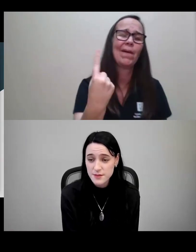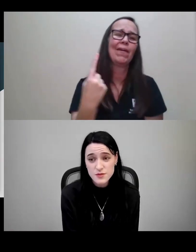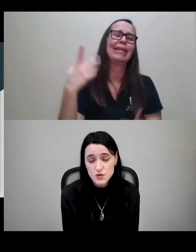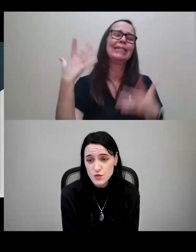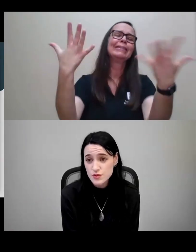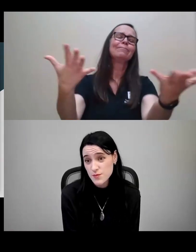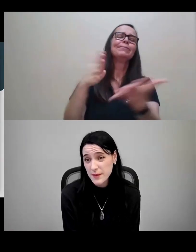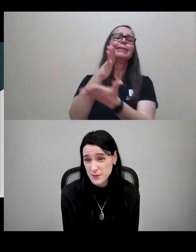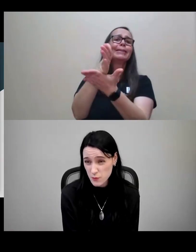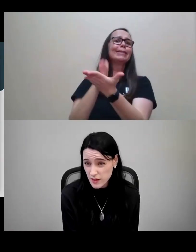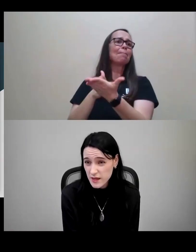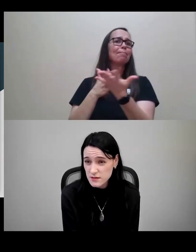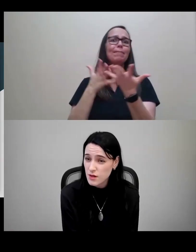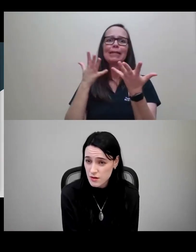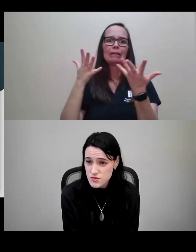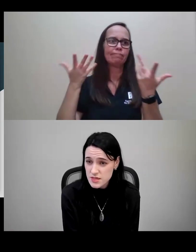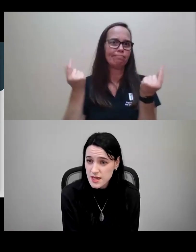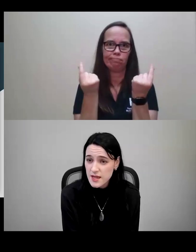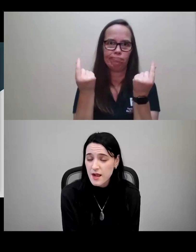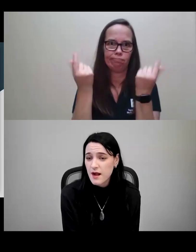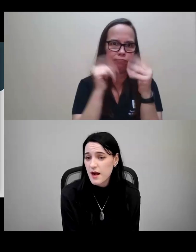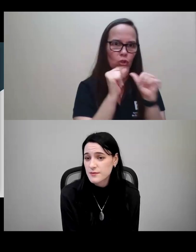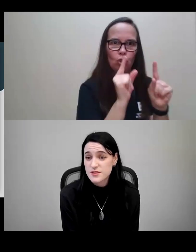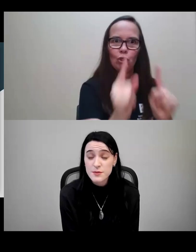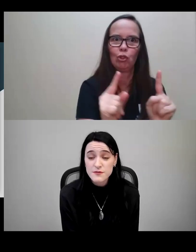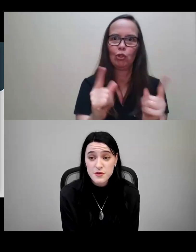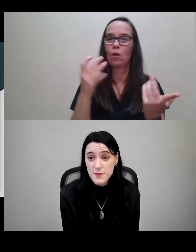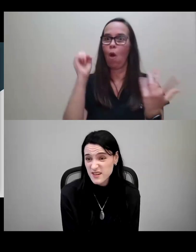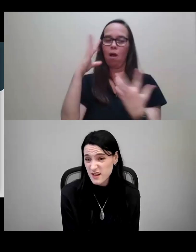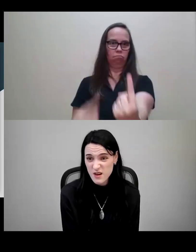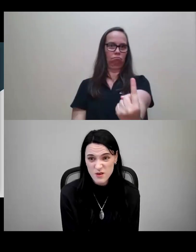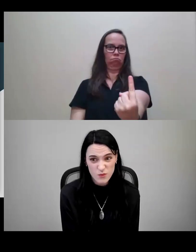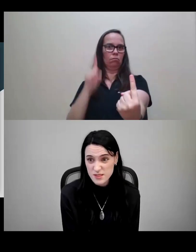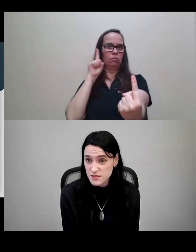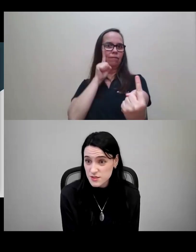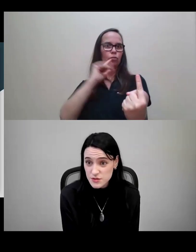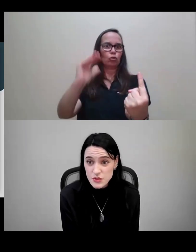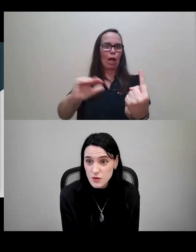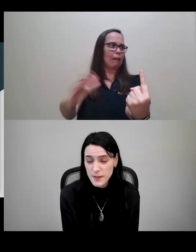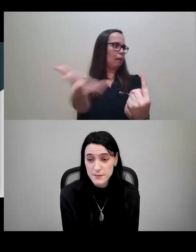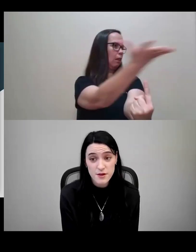because some schools you might be working alone. Some of you might not know what to do.